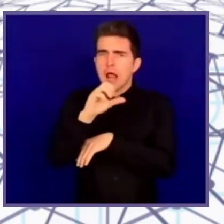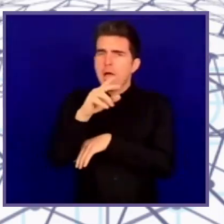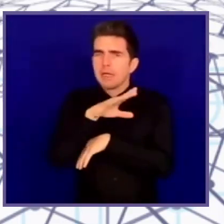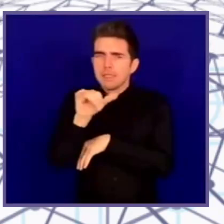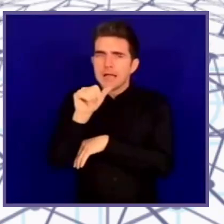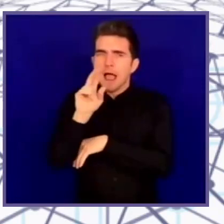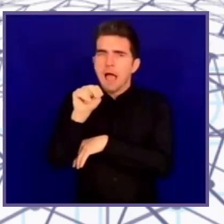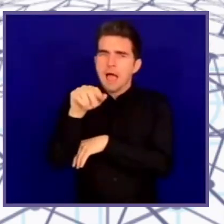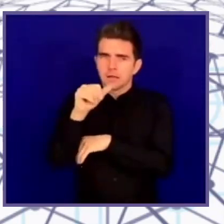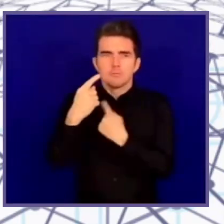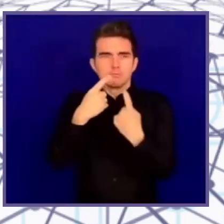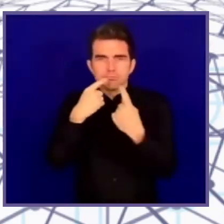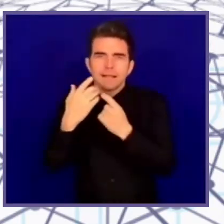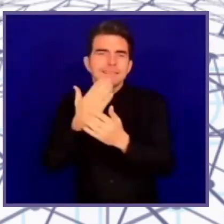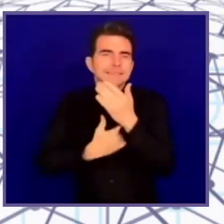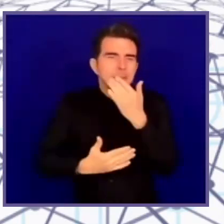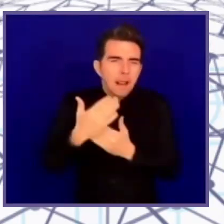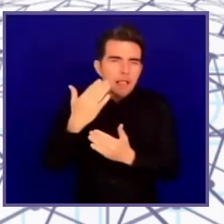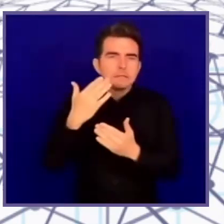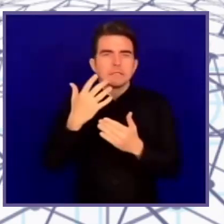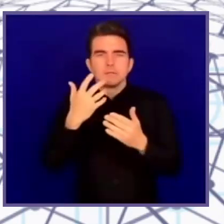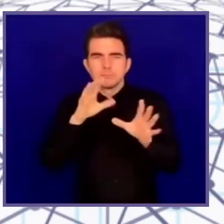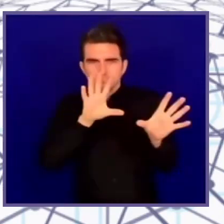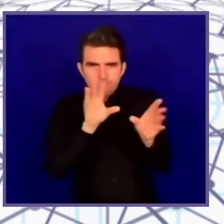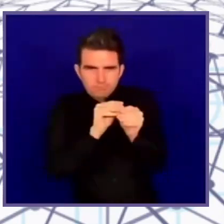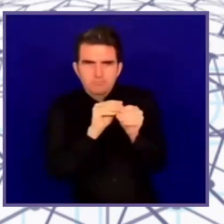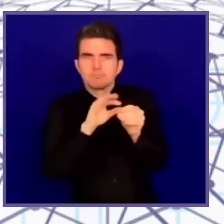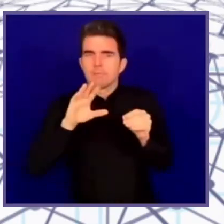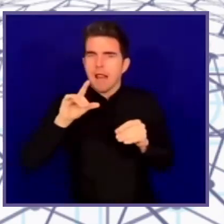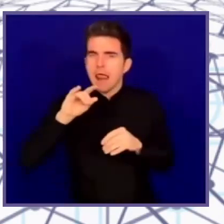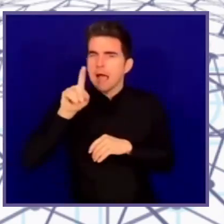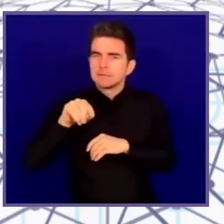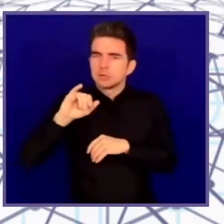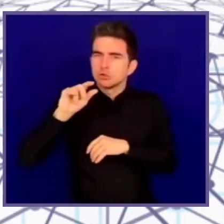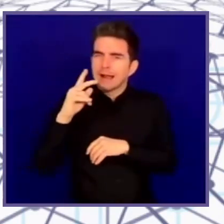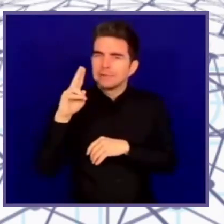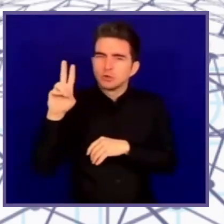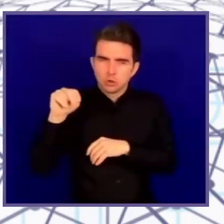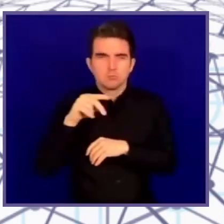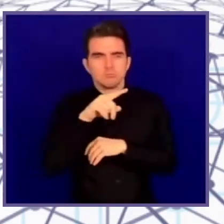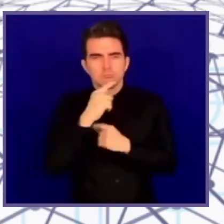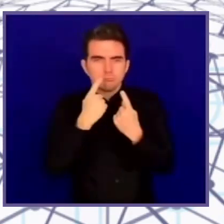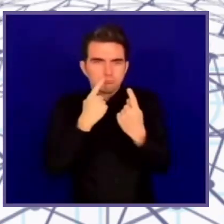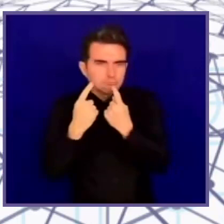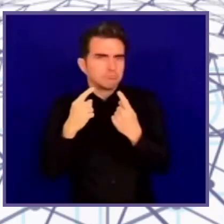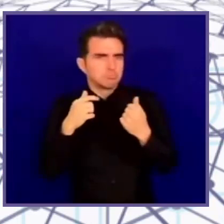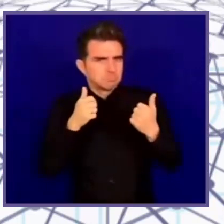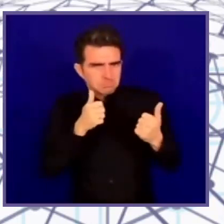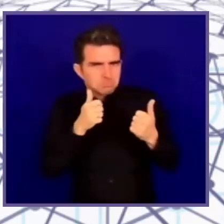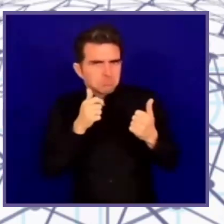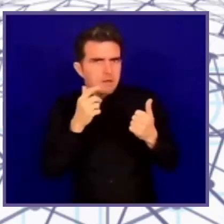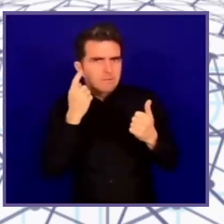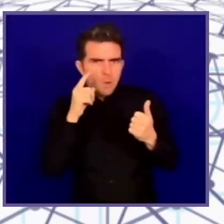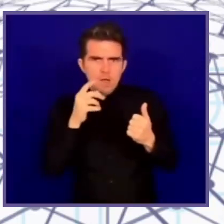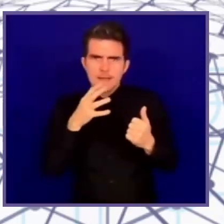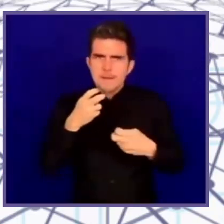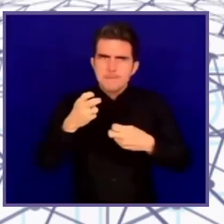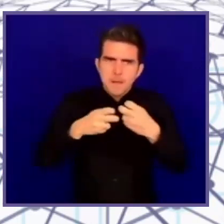Well for disabled people. Anyway. Hi, everyone, this is Bernie. Okay.